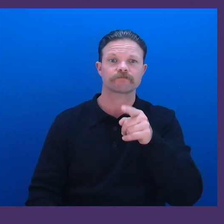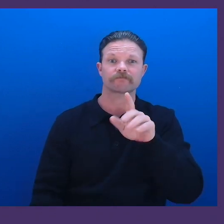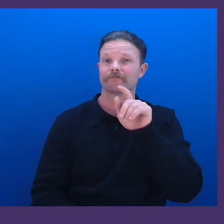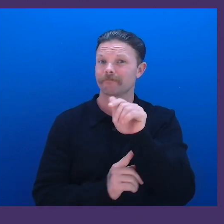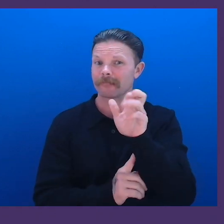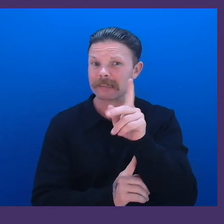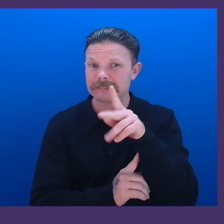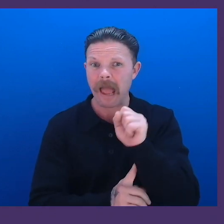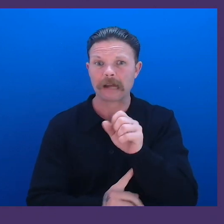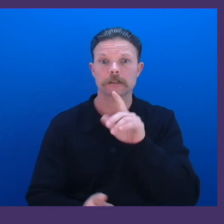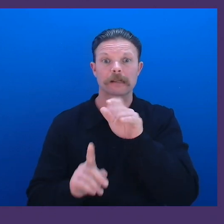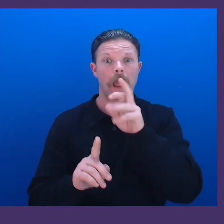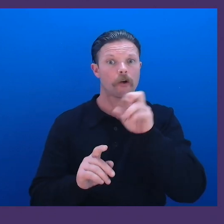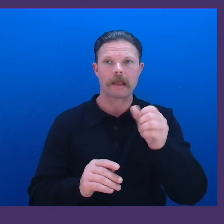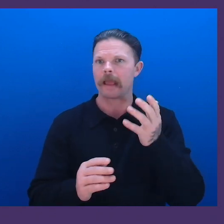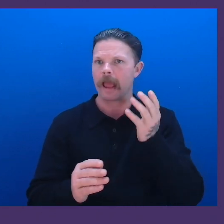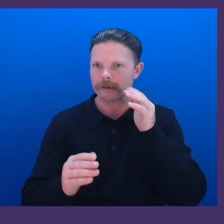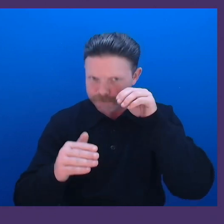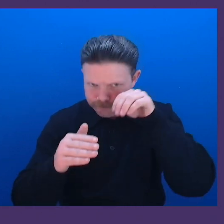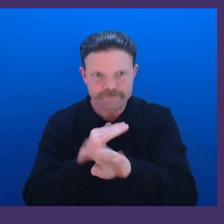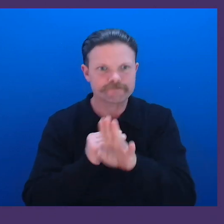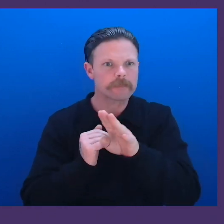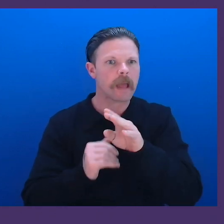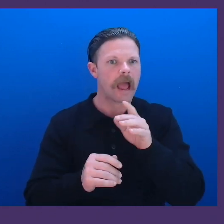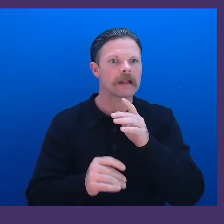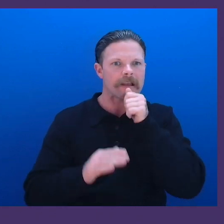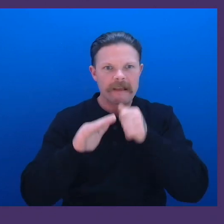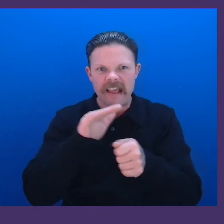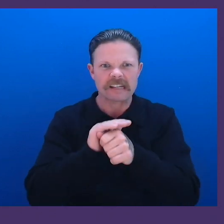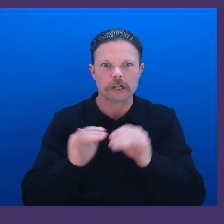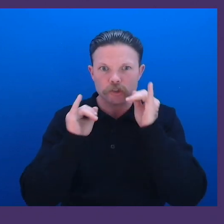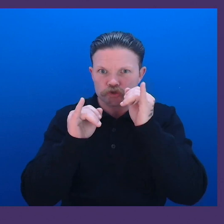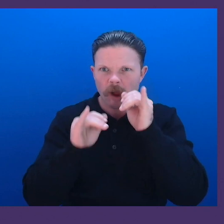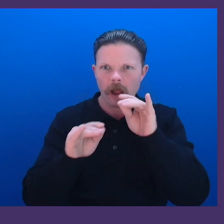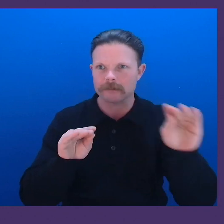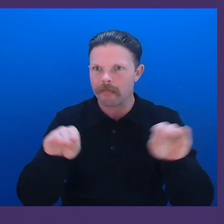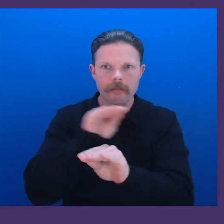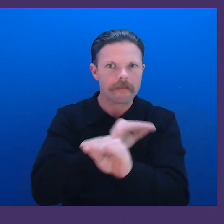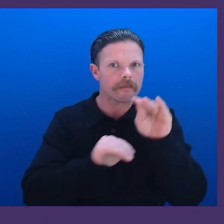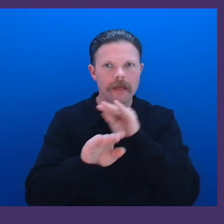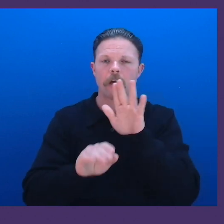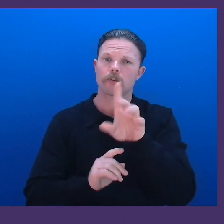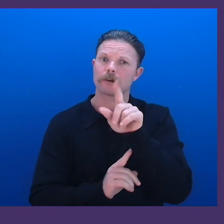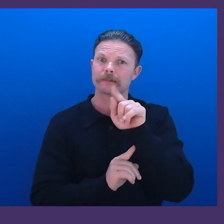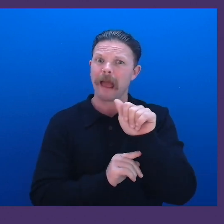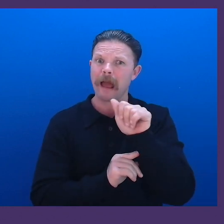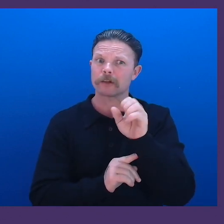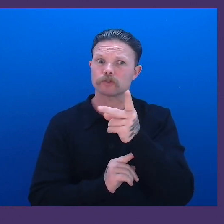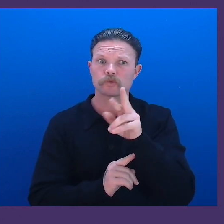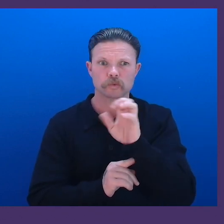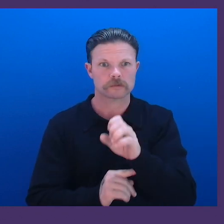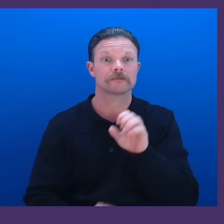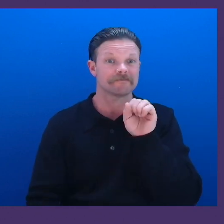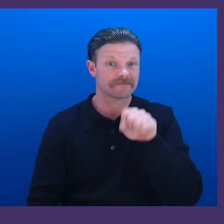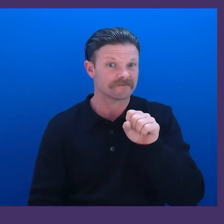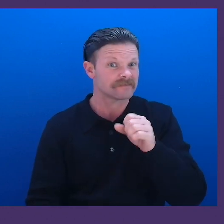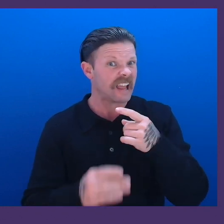It can be emails, it can be documents, it can even be an image because, well, yes, today those attacks are no longer text-based.